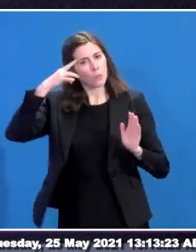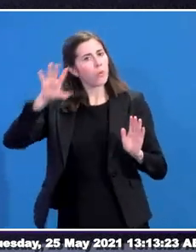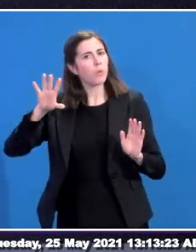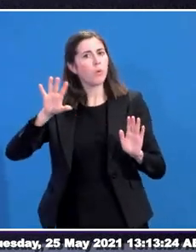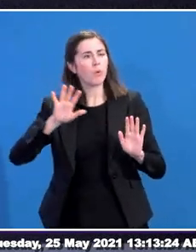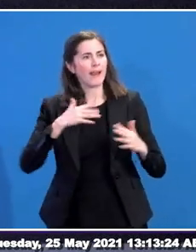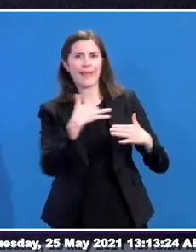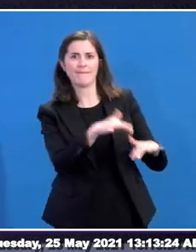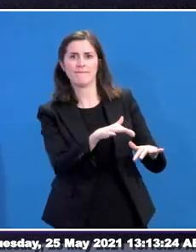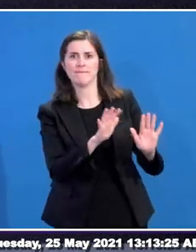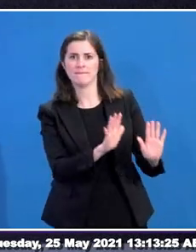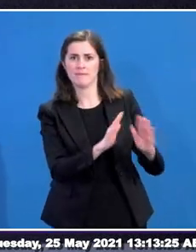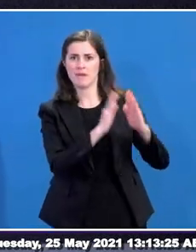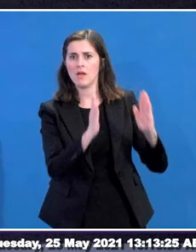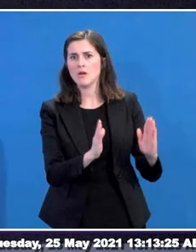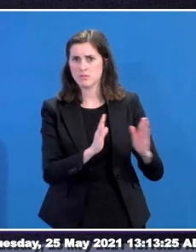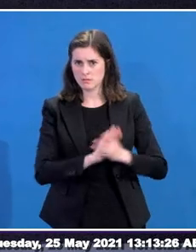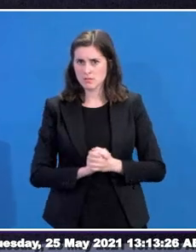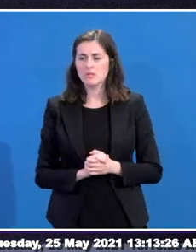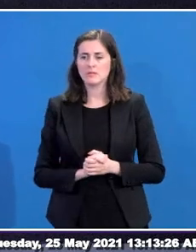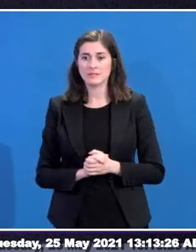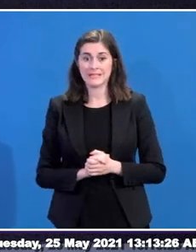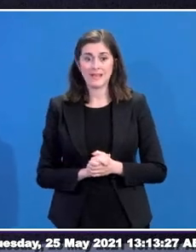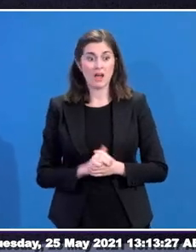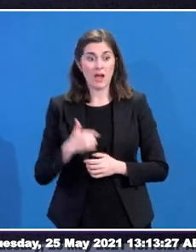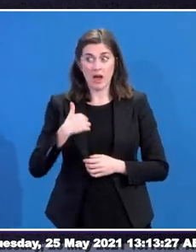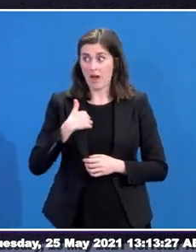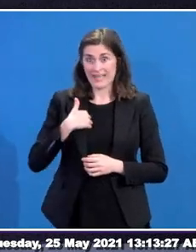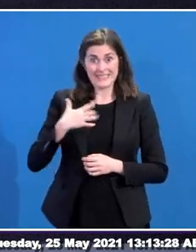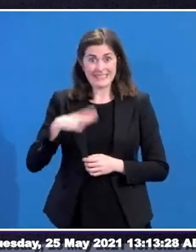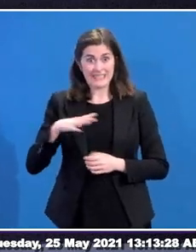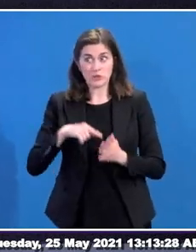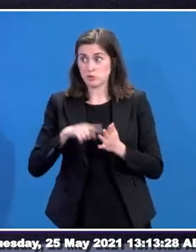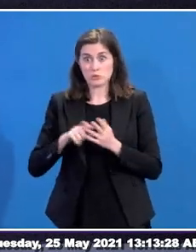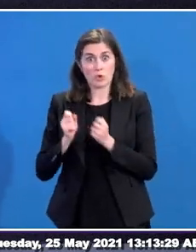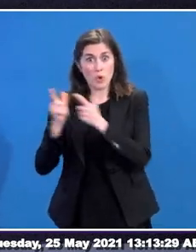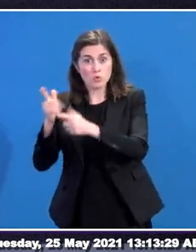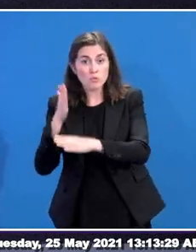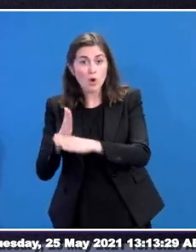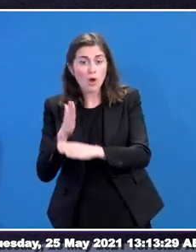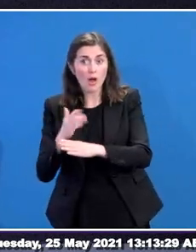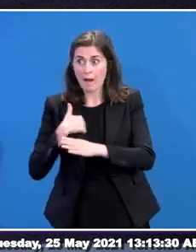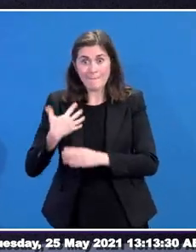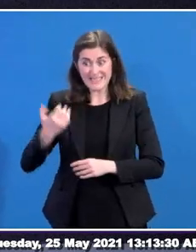I'm hoping to --- I need to get a job to live, to be able to work and live